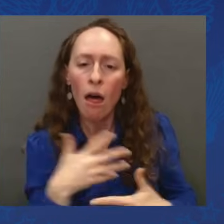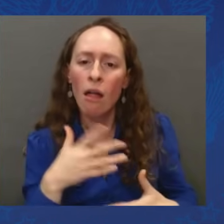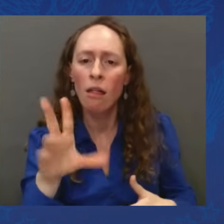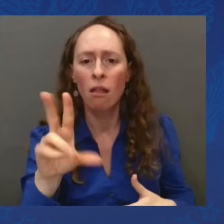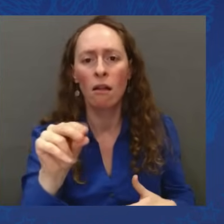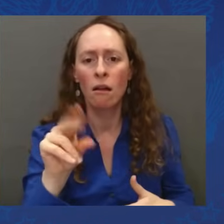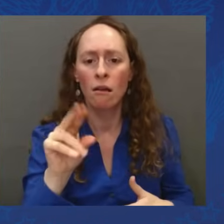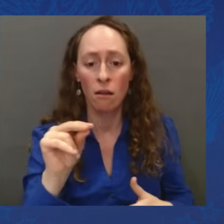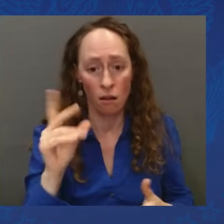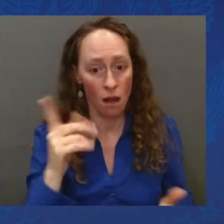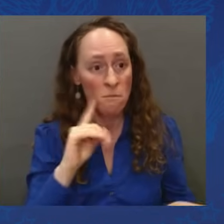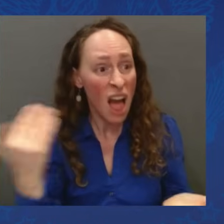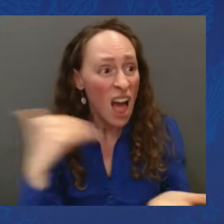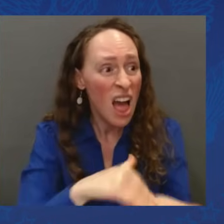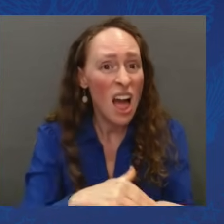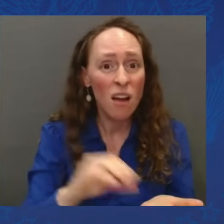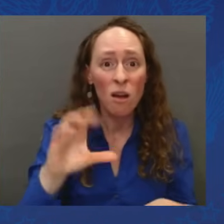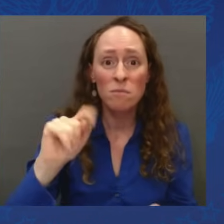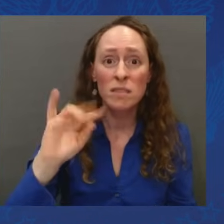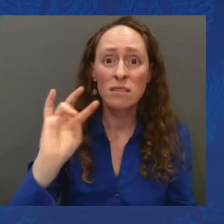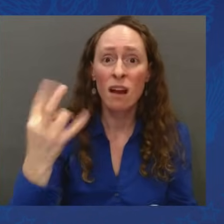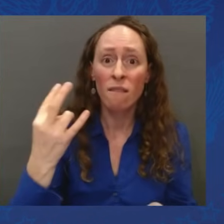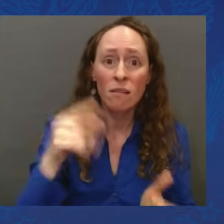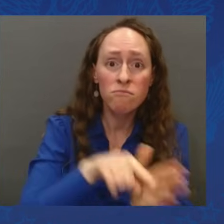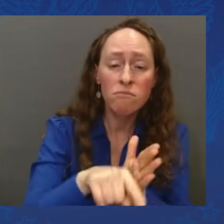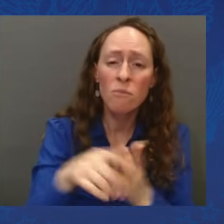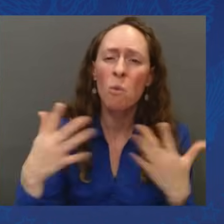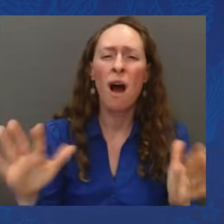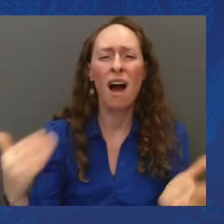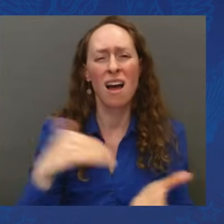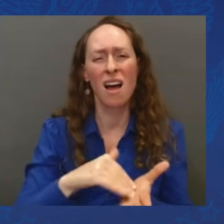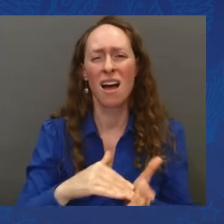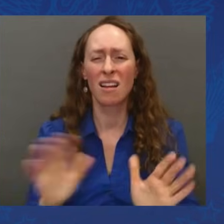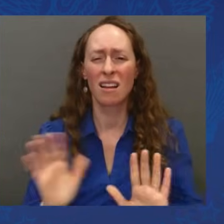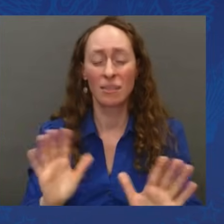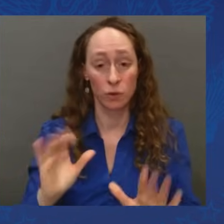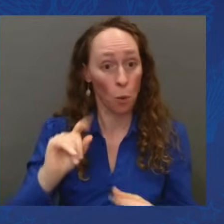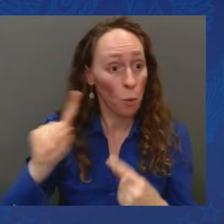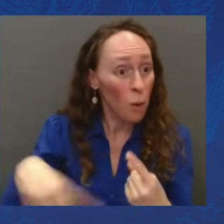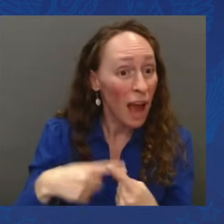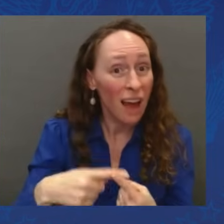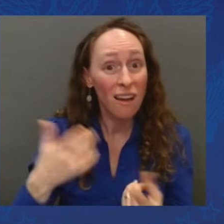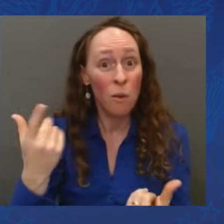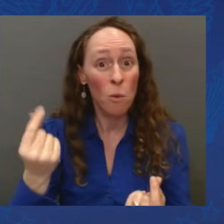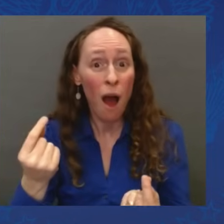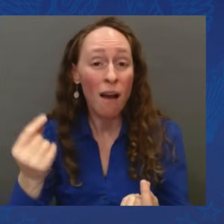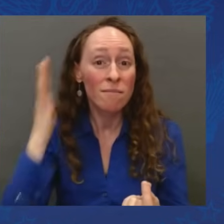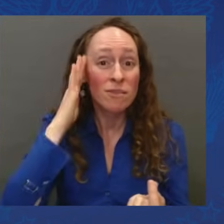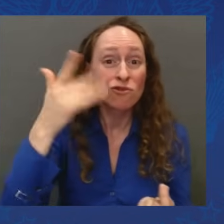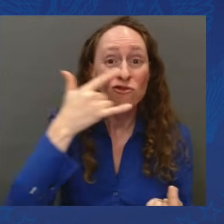I can't tell you how long it's going to last. But I can tell you I don't think it ultimately ends until there's a two-state solution.